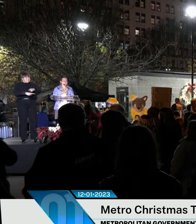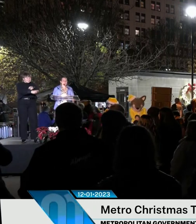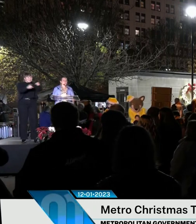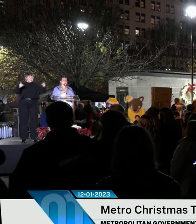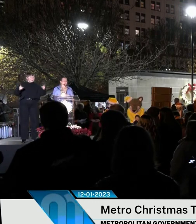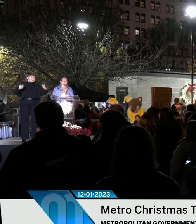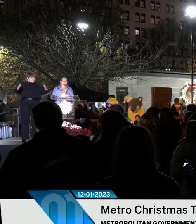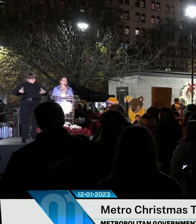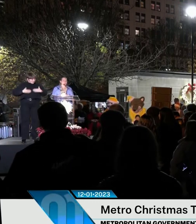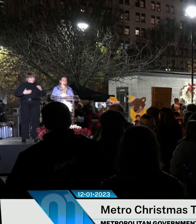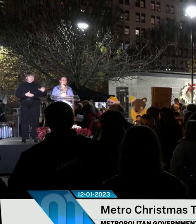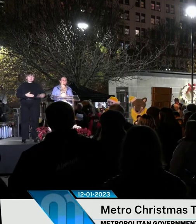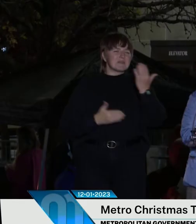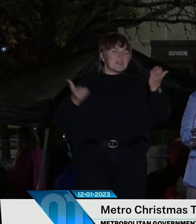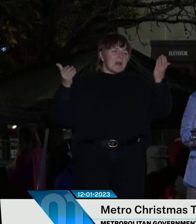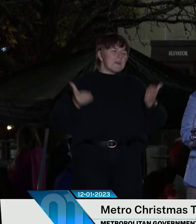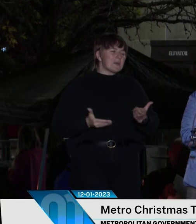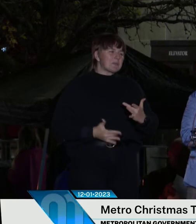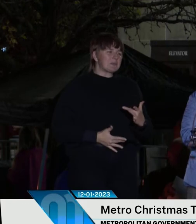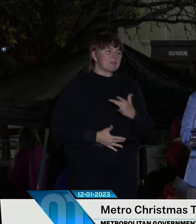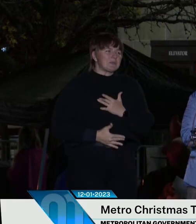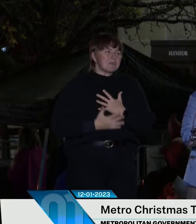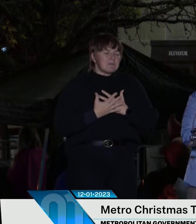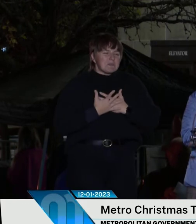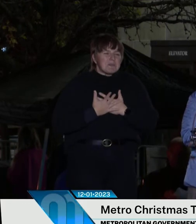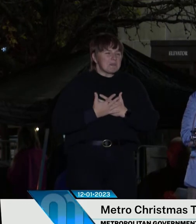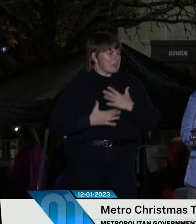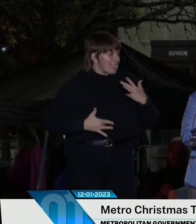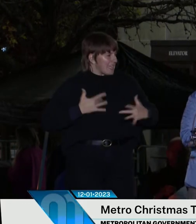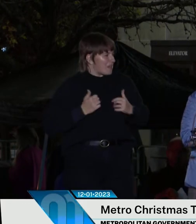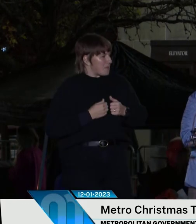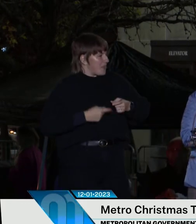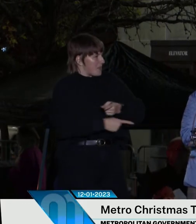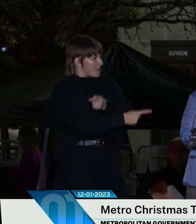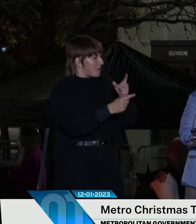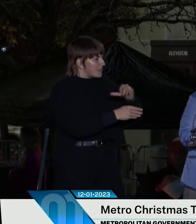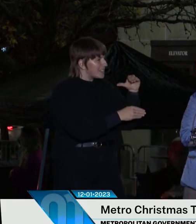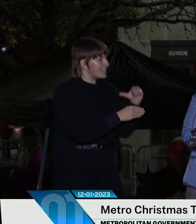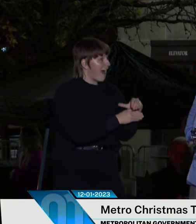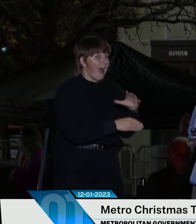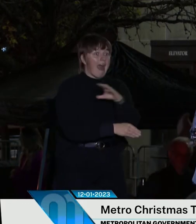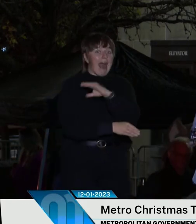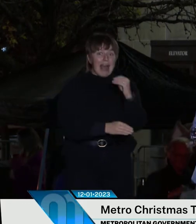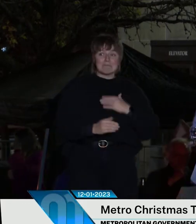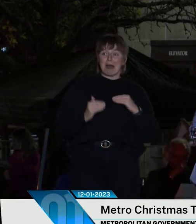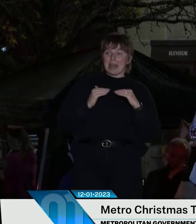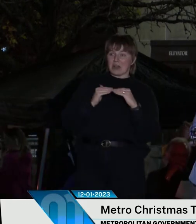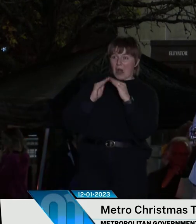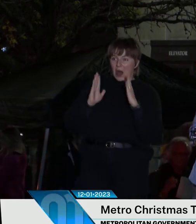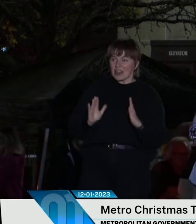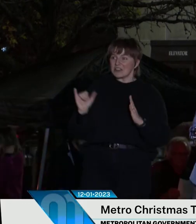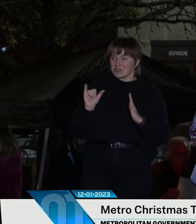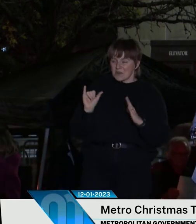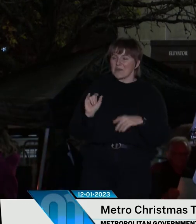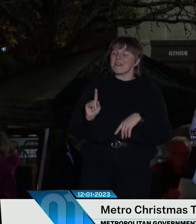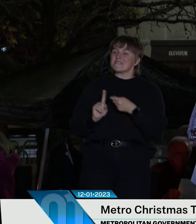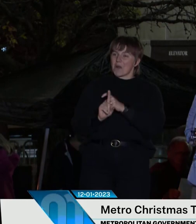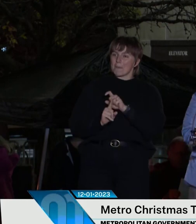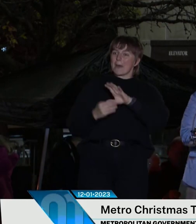HAPPY HOLIDAYS TO YOU ALL. MERRY CHRISTMAS AND WELCOME. I'M SO EXCITED TO BE HERE WITH YOU